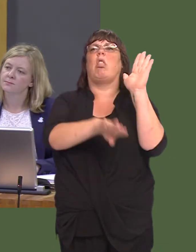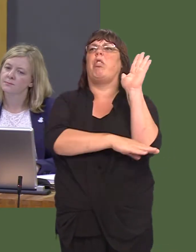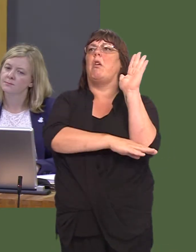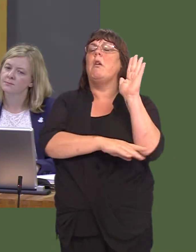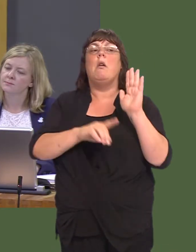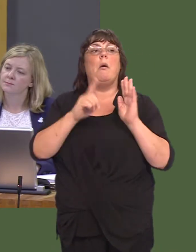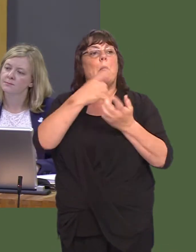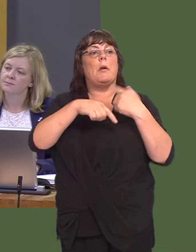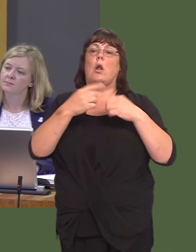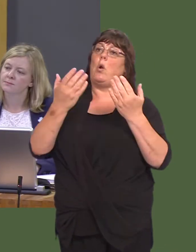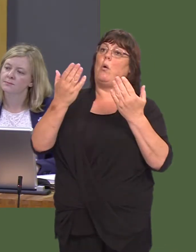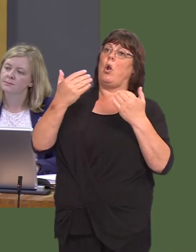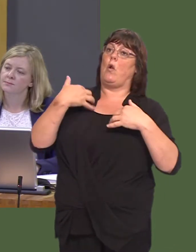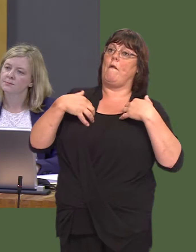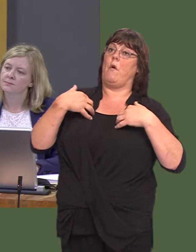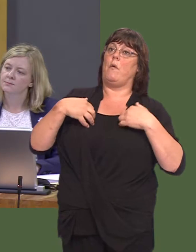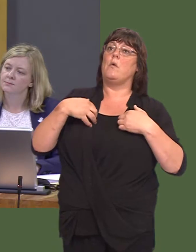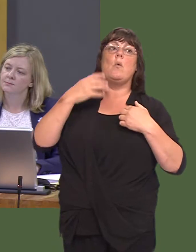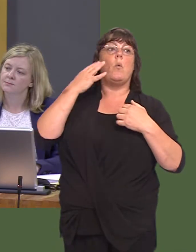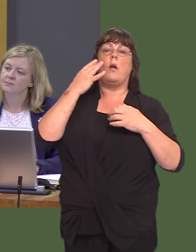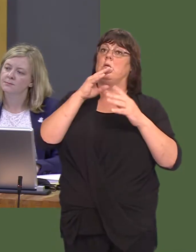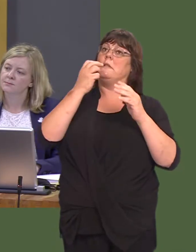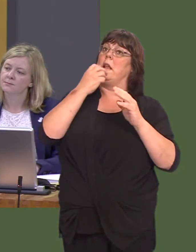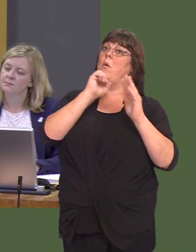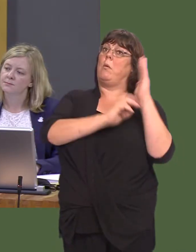I look forward to the Welsh Government strategy making sure that steel is at the top end.